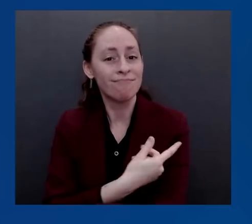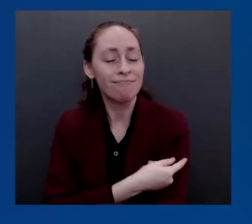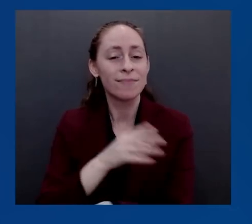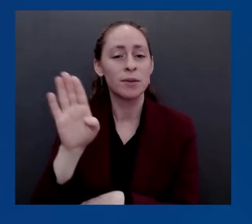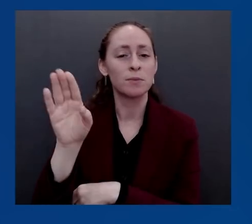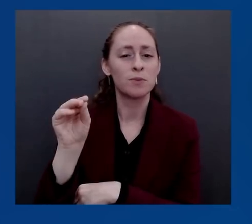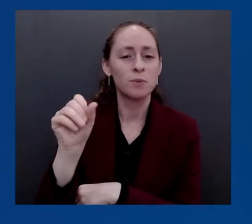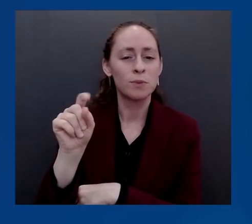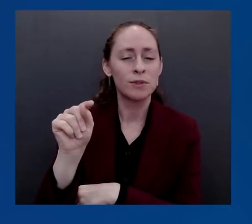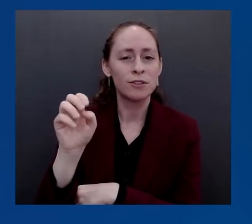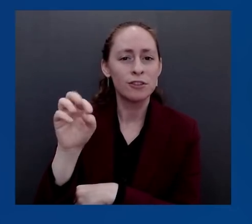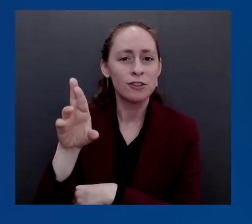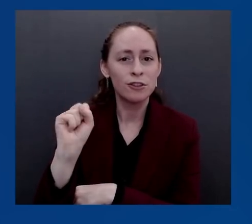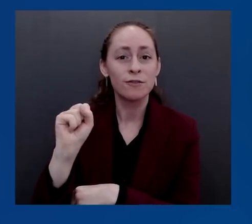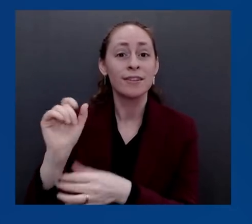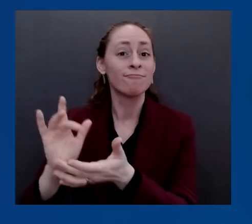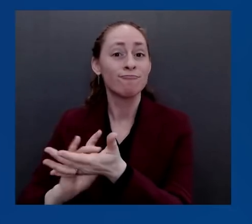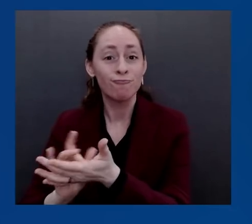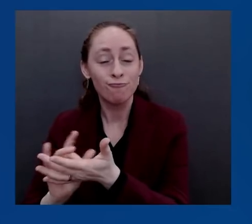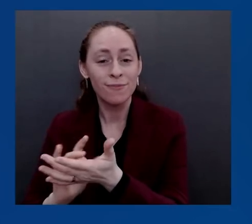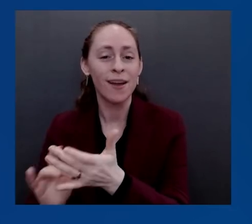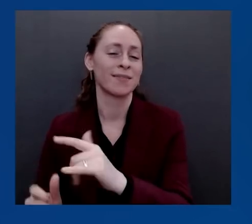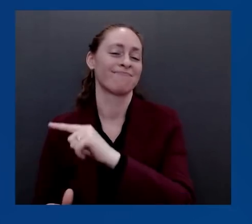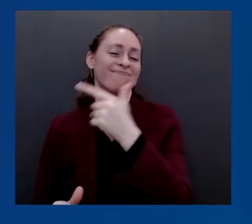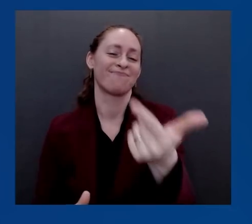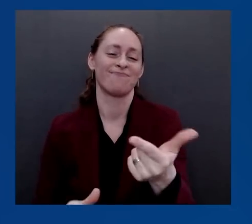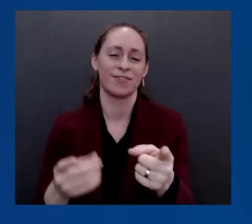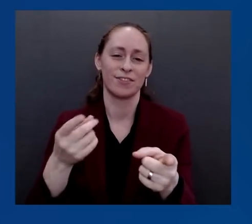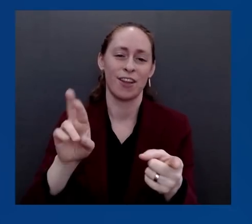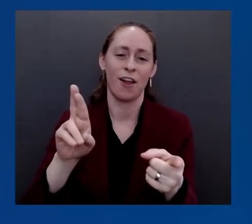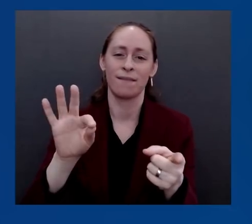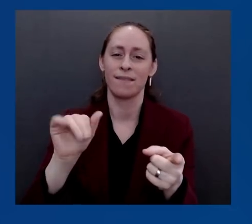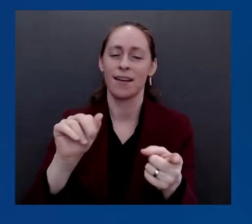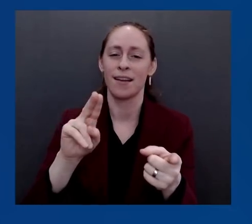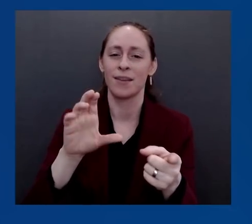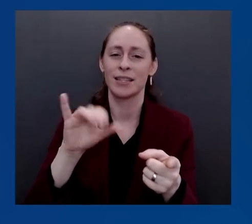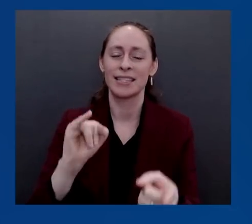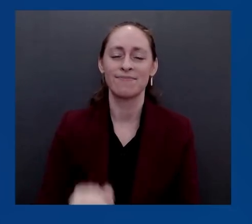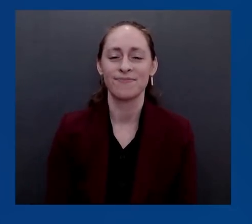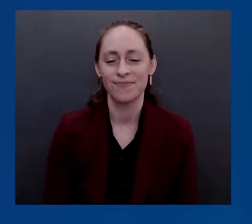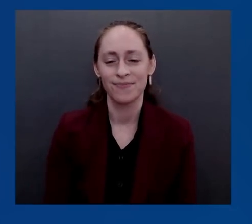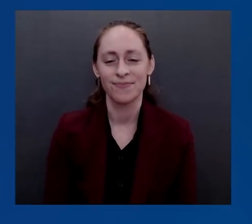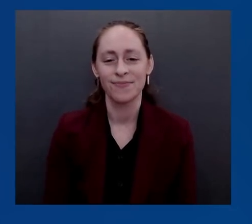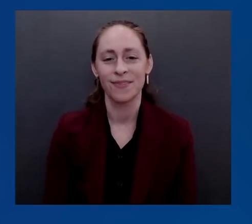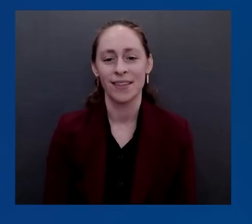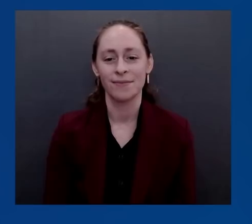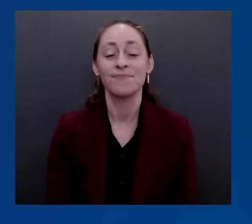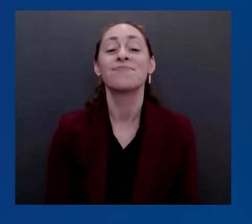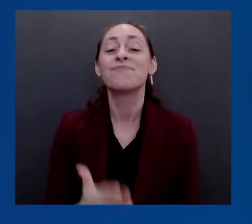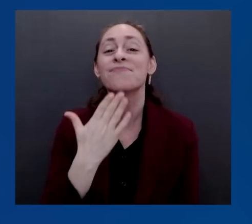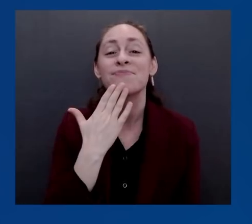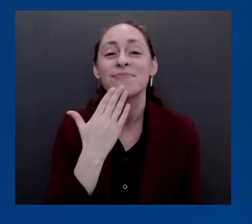Dr. Fauci: Thank you very much, Dr. Walensky. What I'd like to do over the next couple of minutes is try to address for you a question